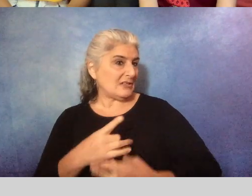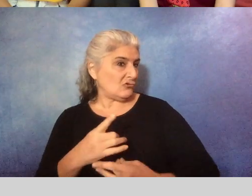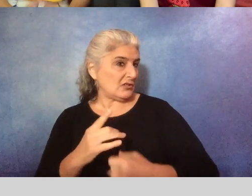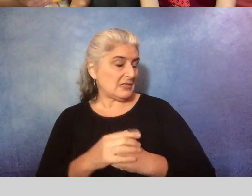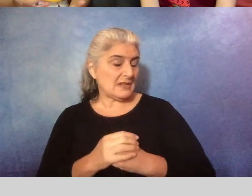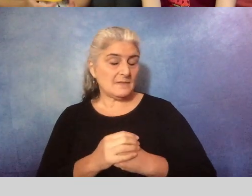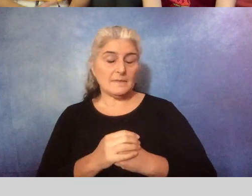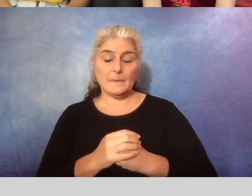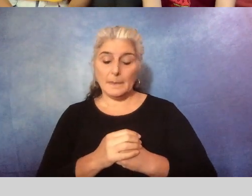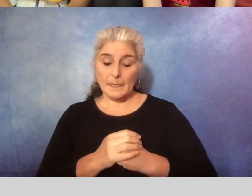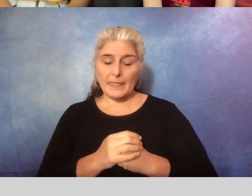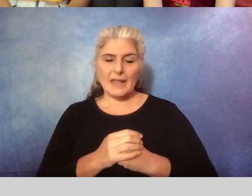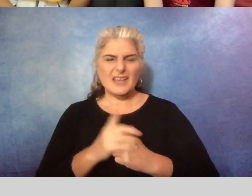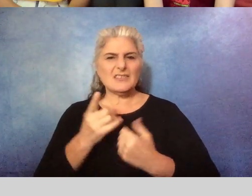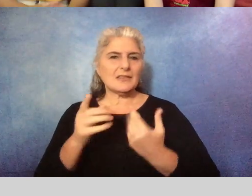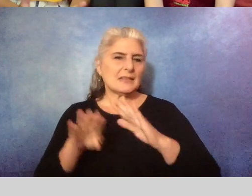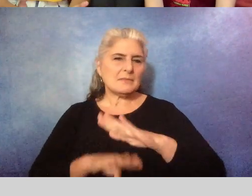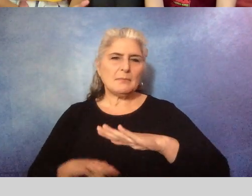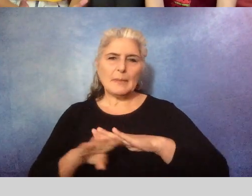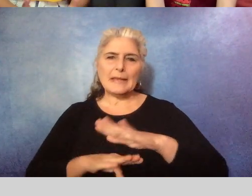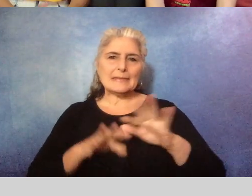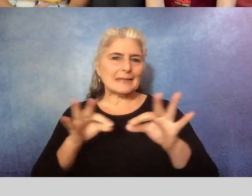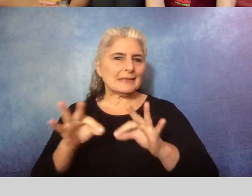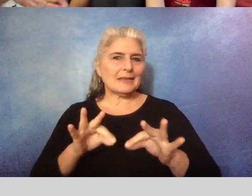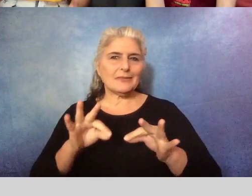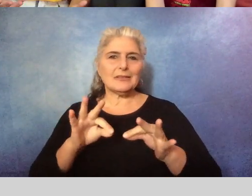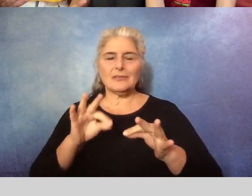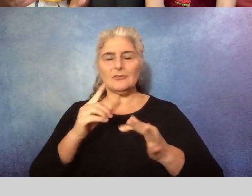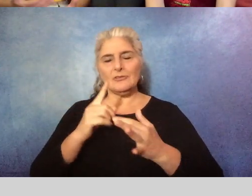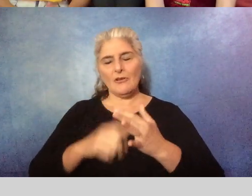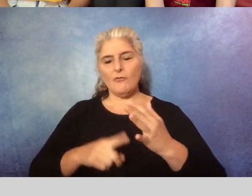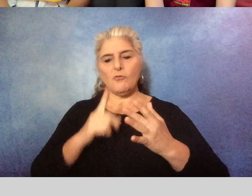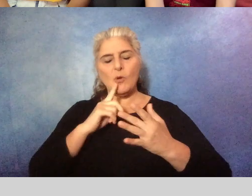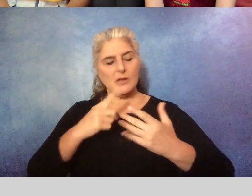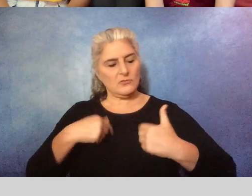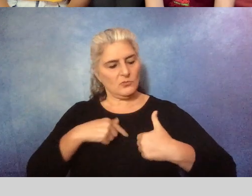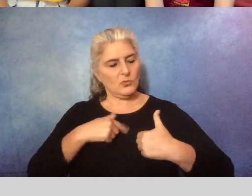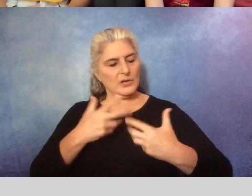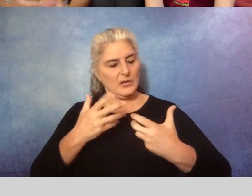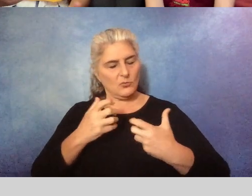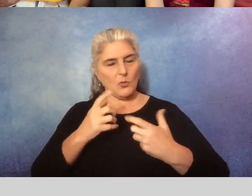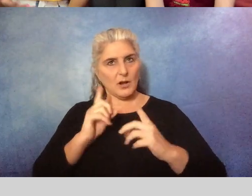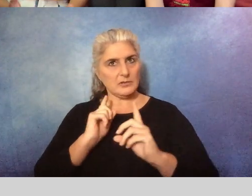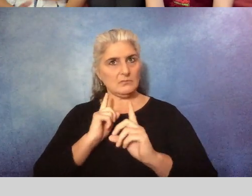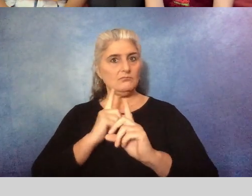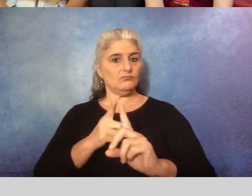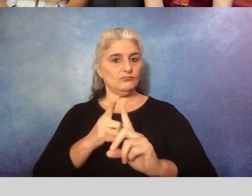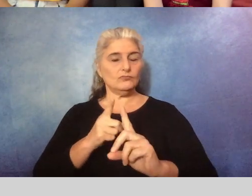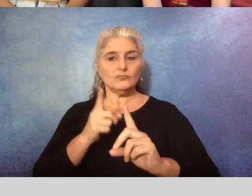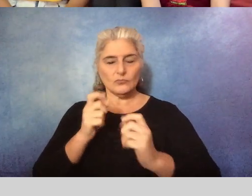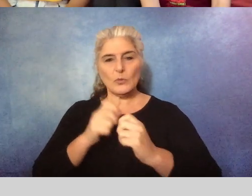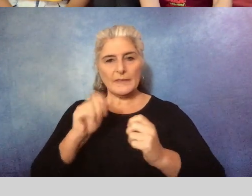So any the basic definitions of what we wanted after all, with that.